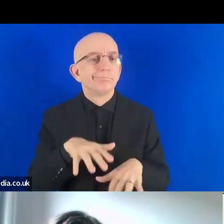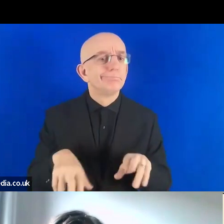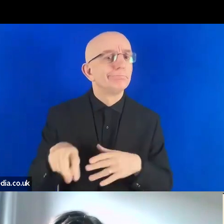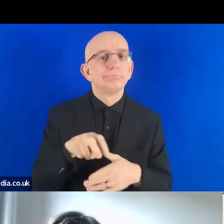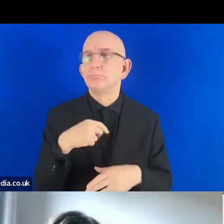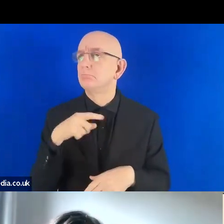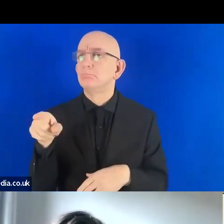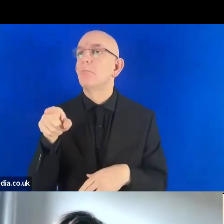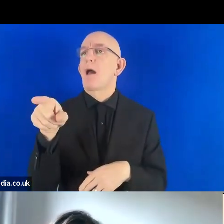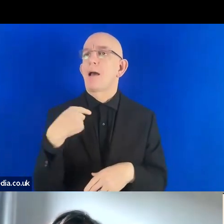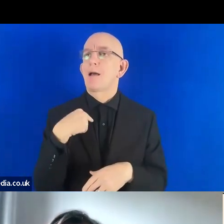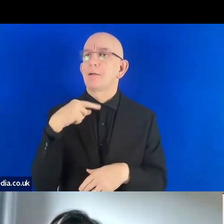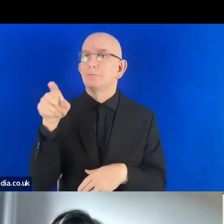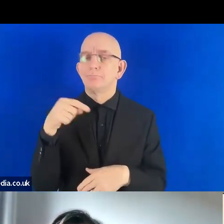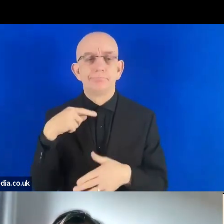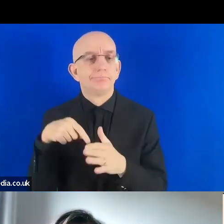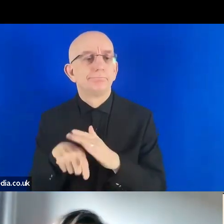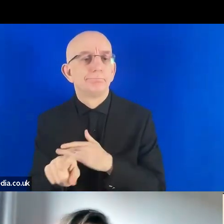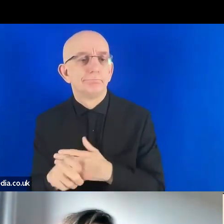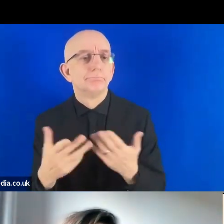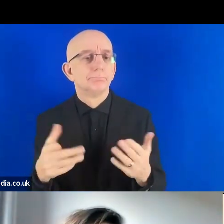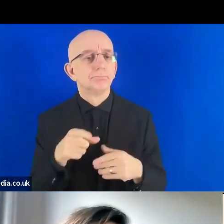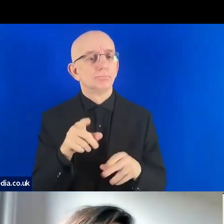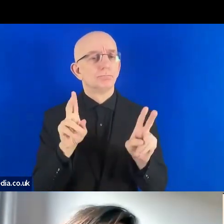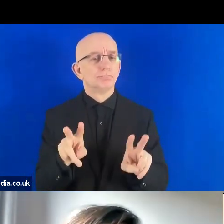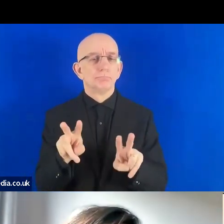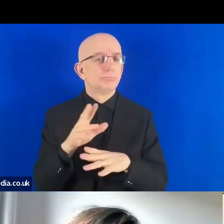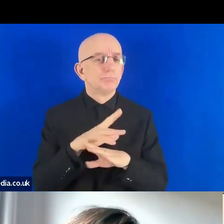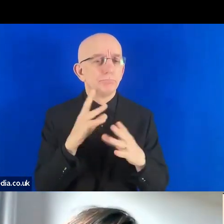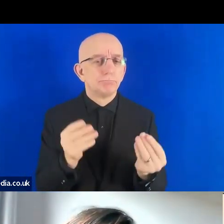But for in-depth information, it is it is. The app is the right way to go.